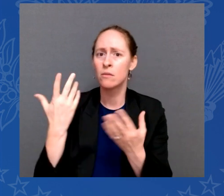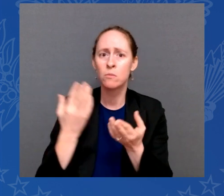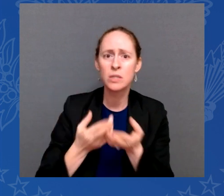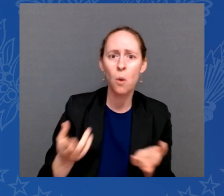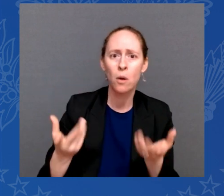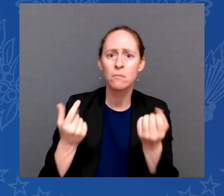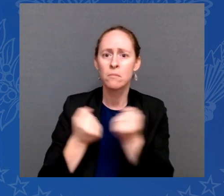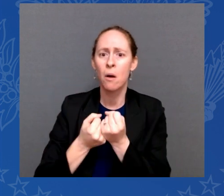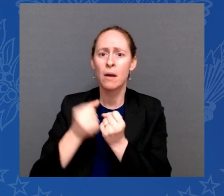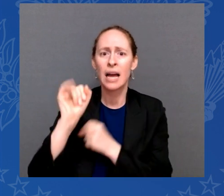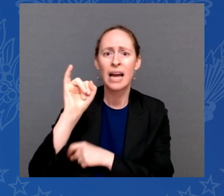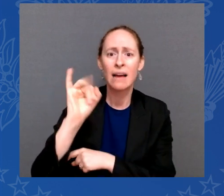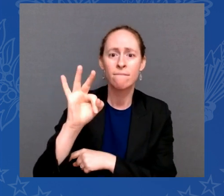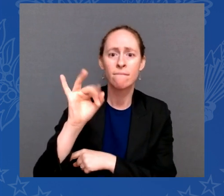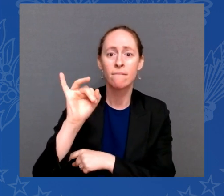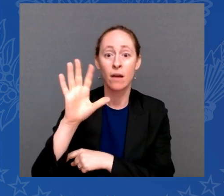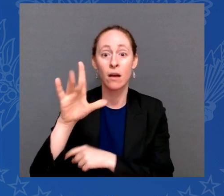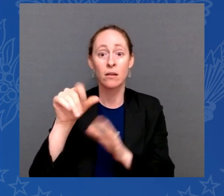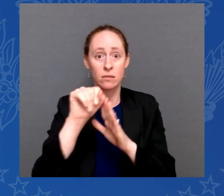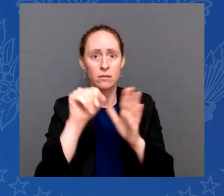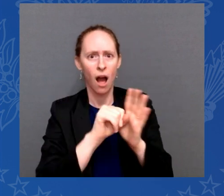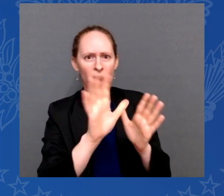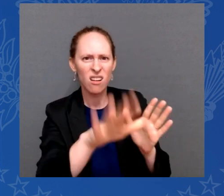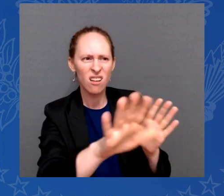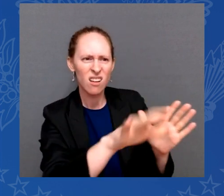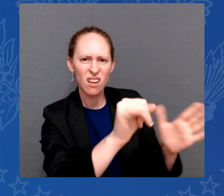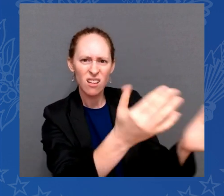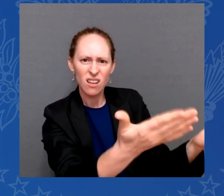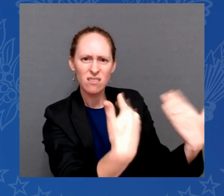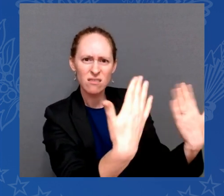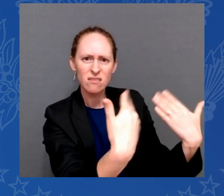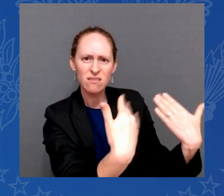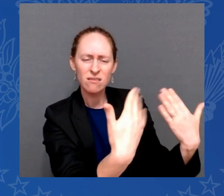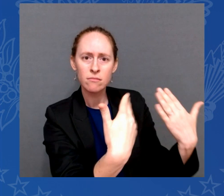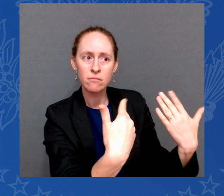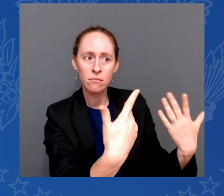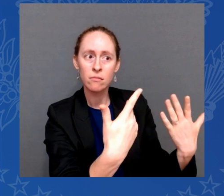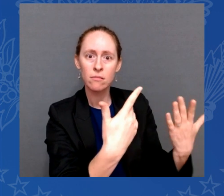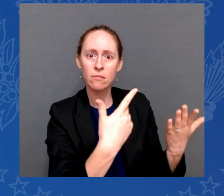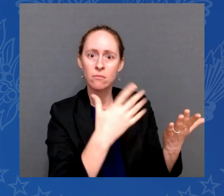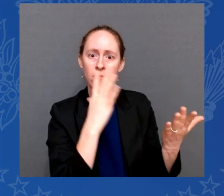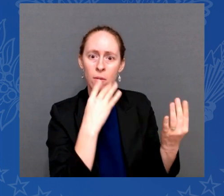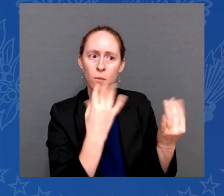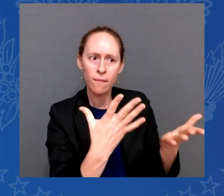and what our administration can do to support that. We will be discussing what we need to do